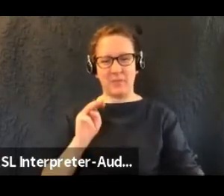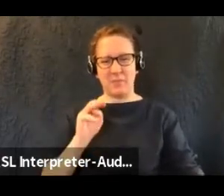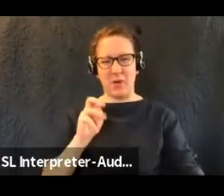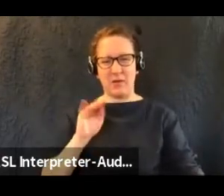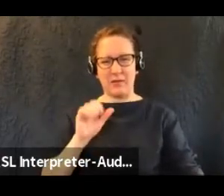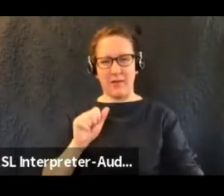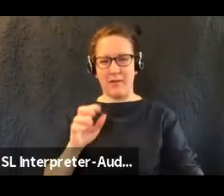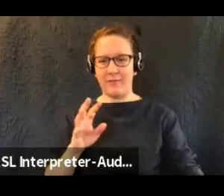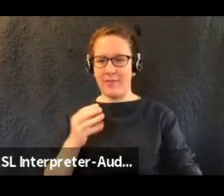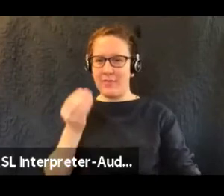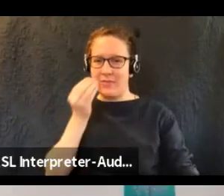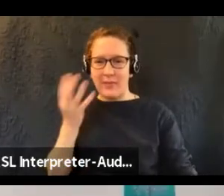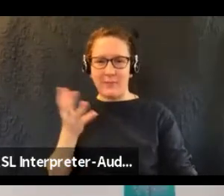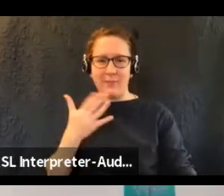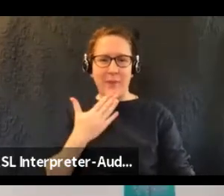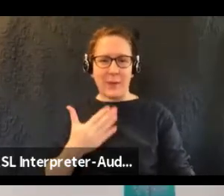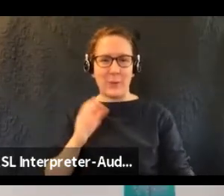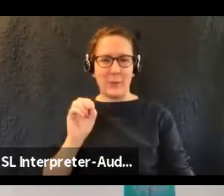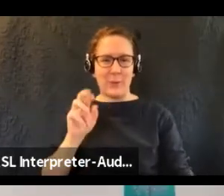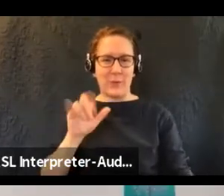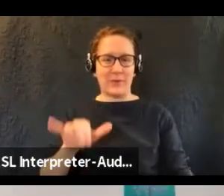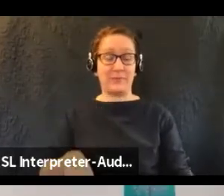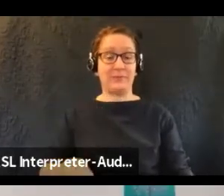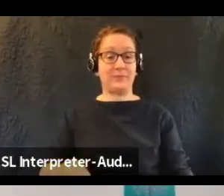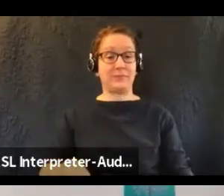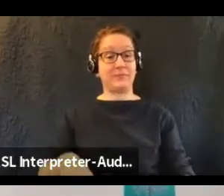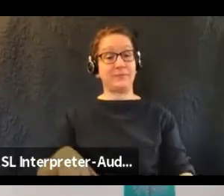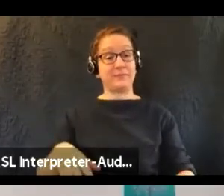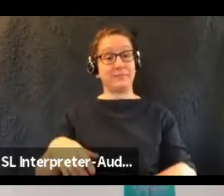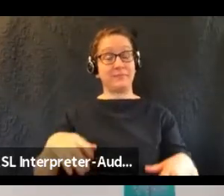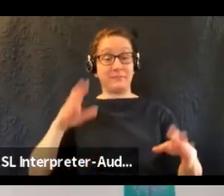Hi, everyone.